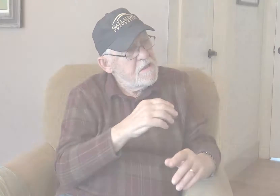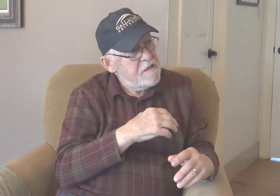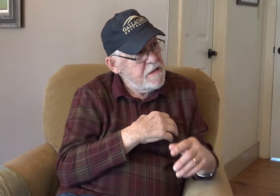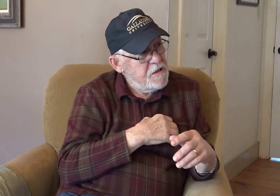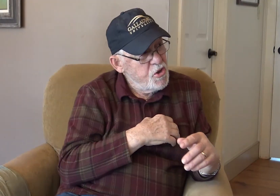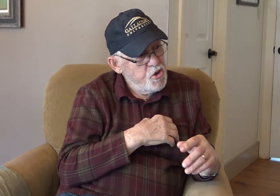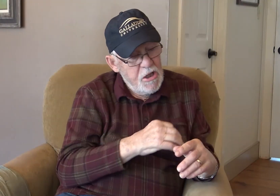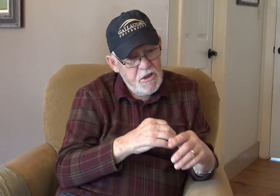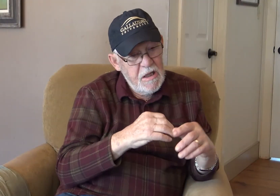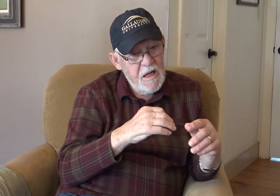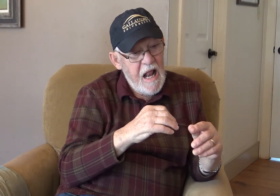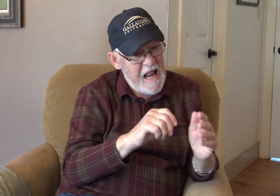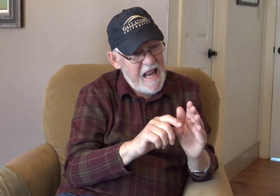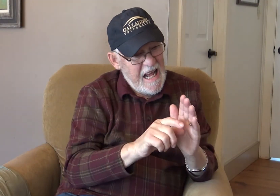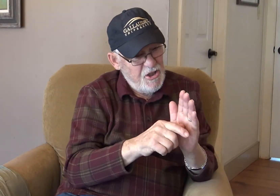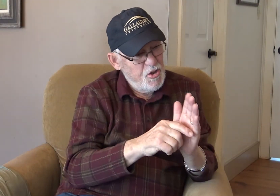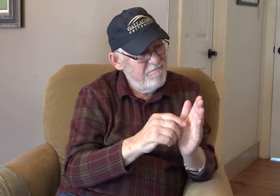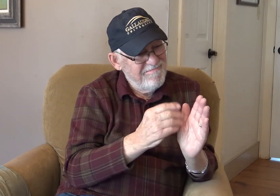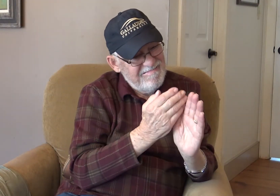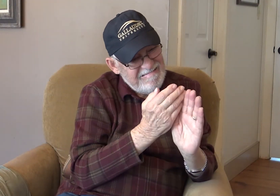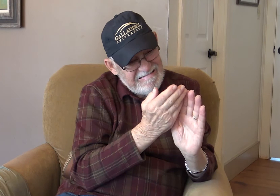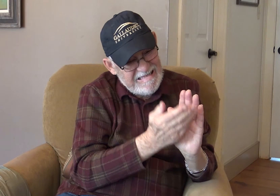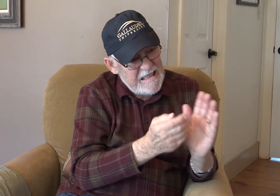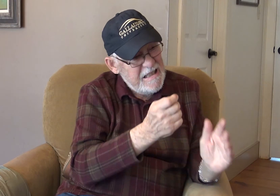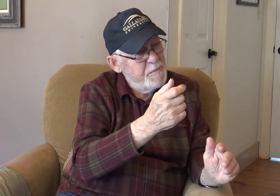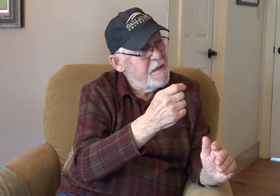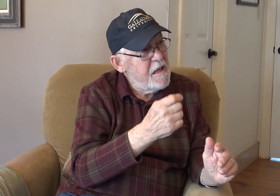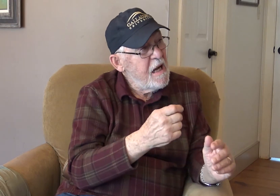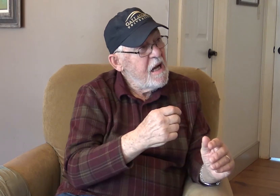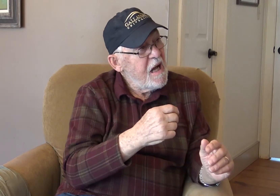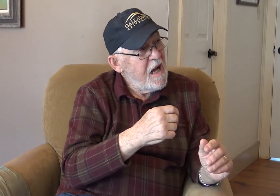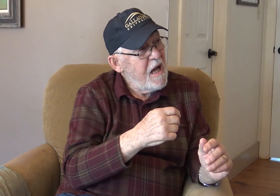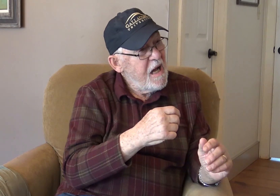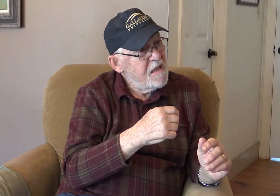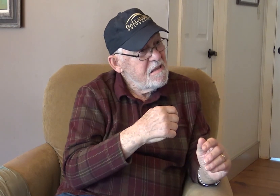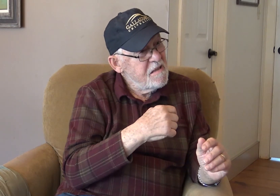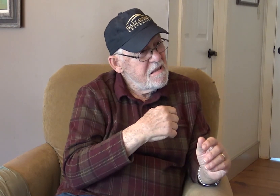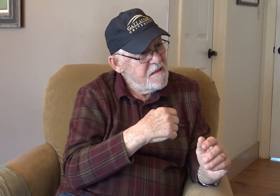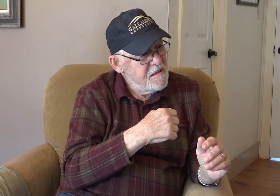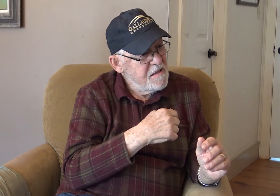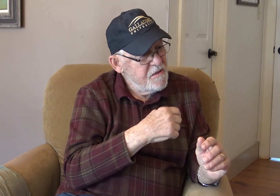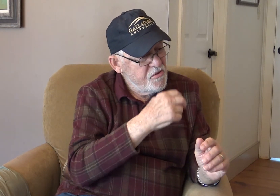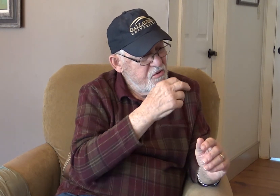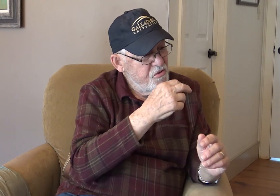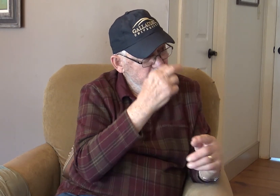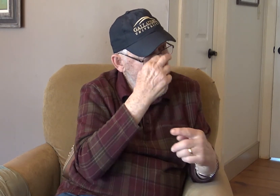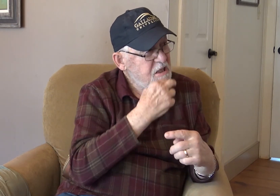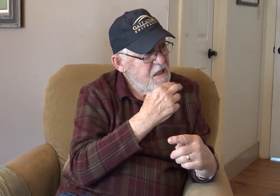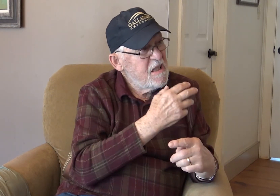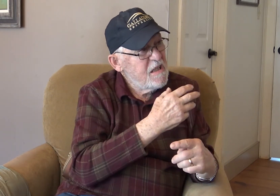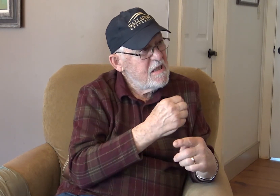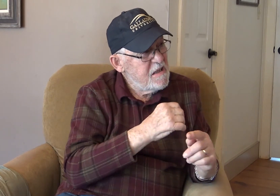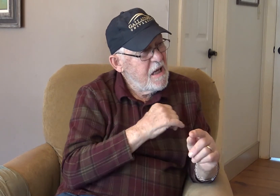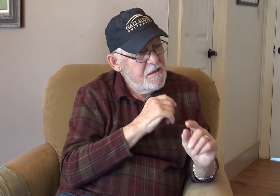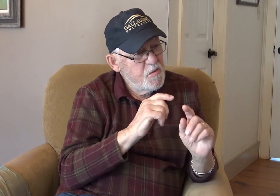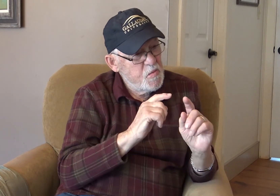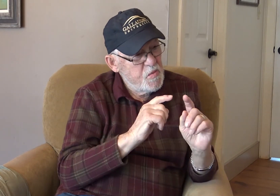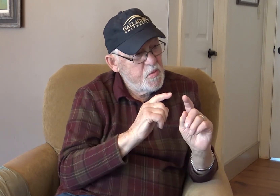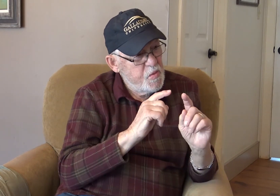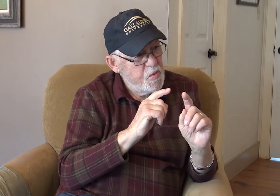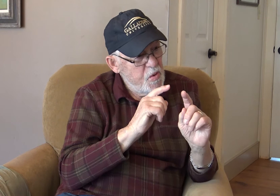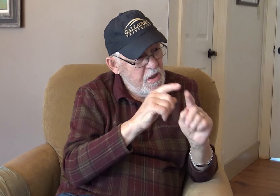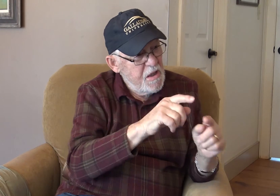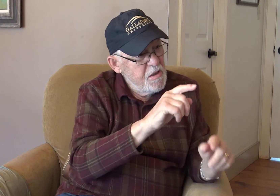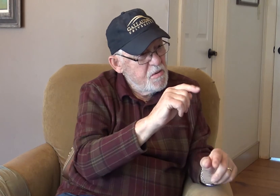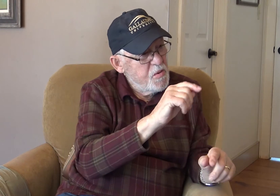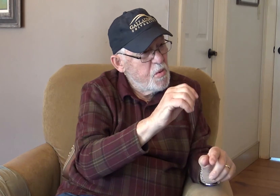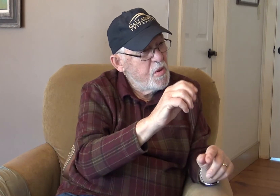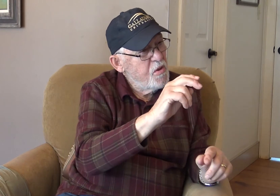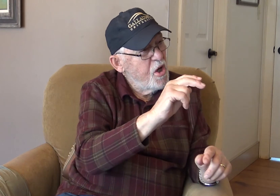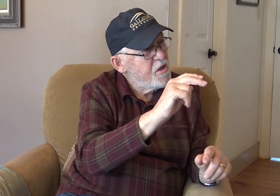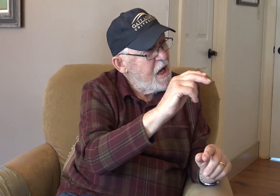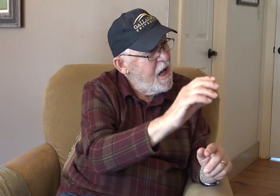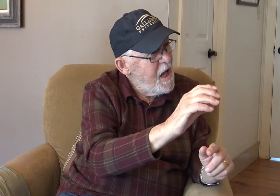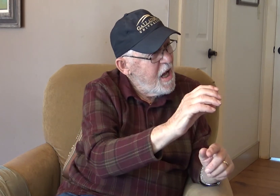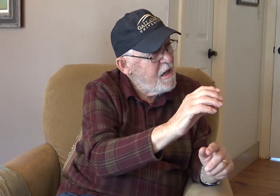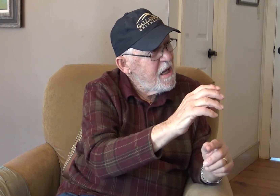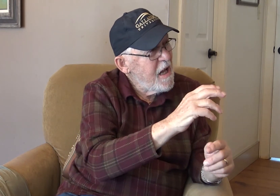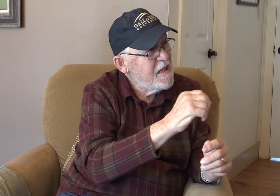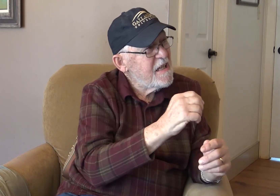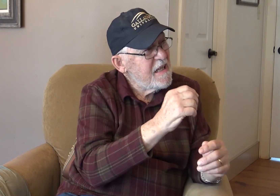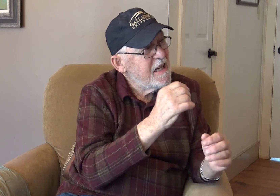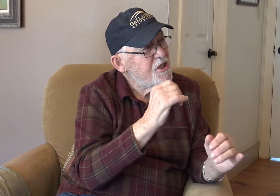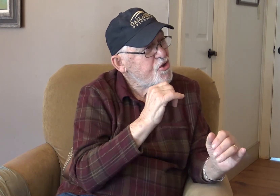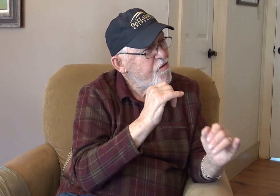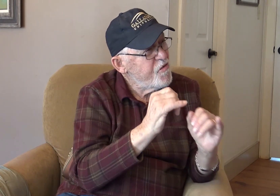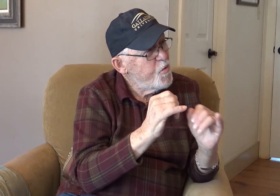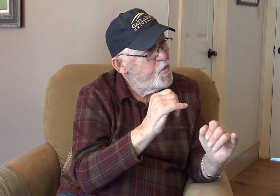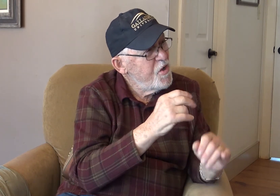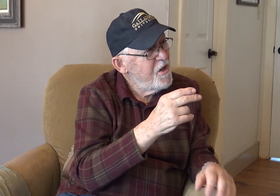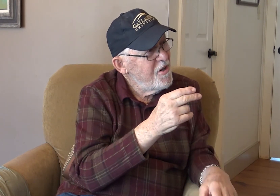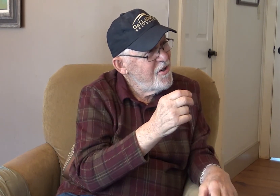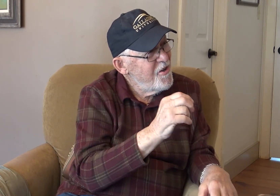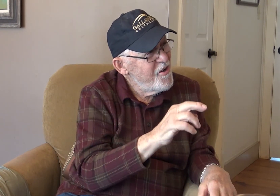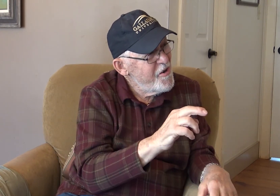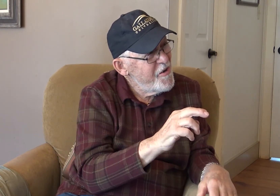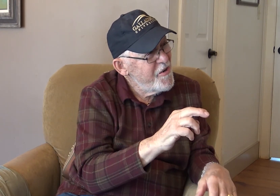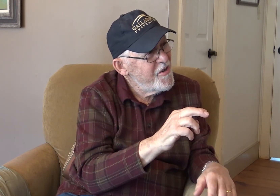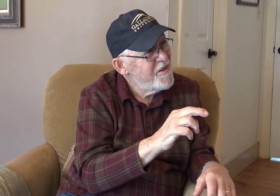It was interesting. Later Rosalyn and I went to NC and interviewed her [Dr. Zisner]